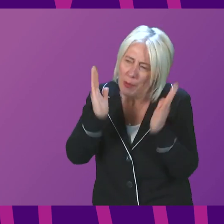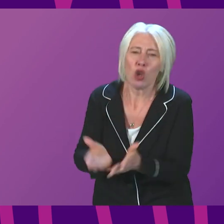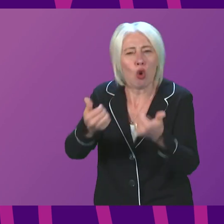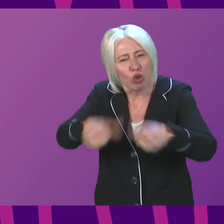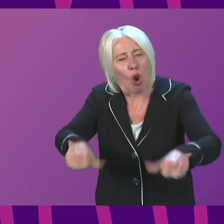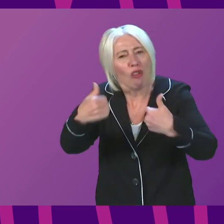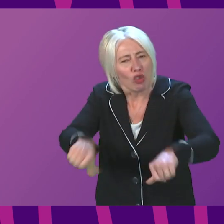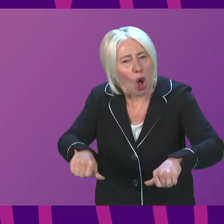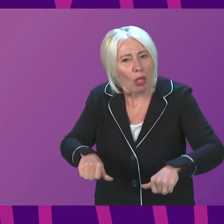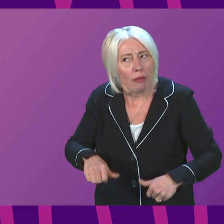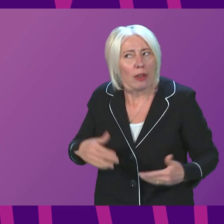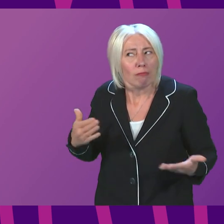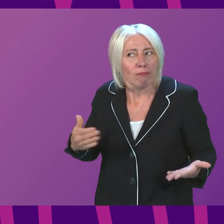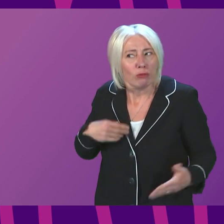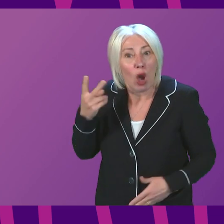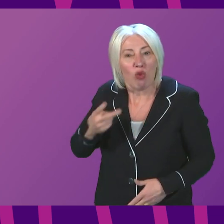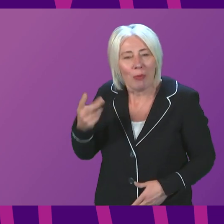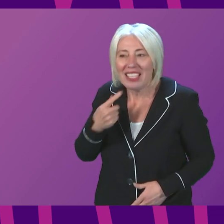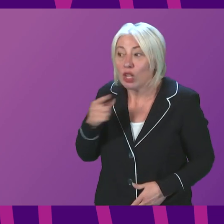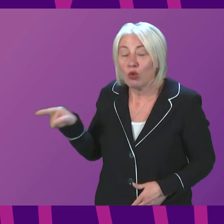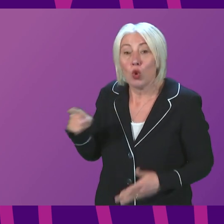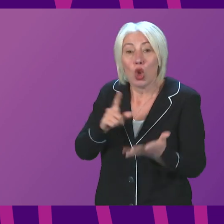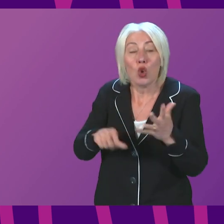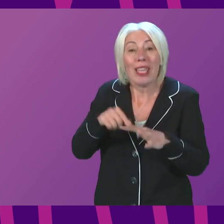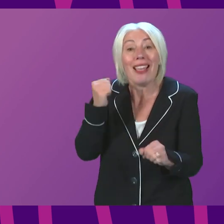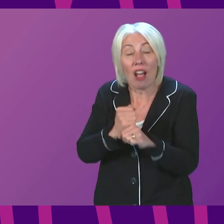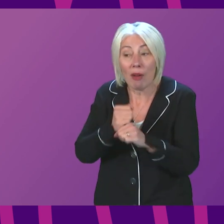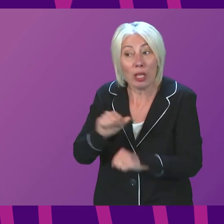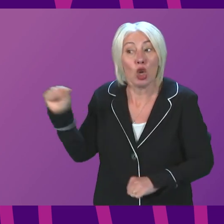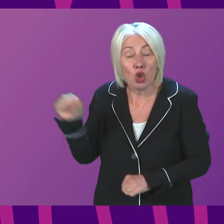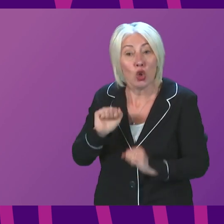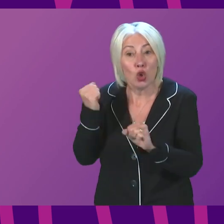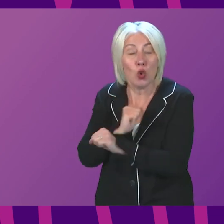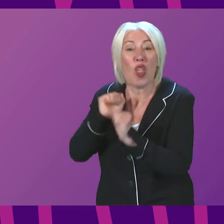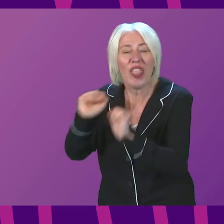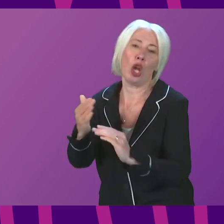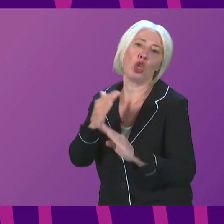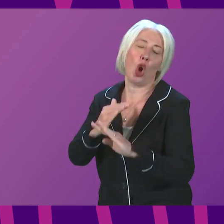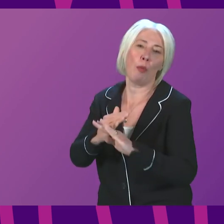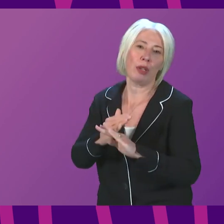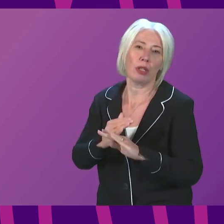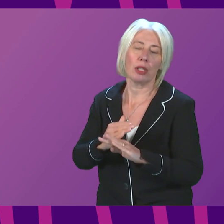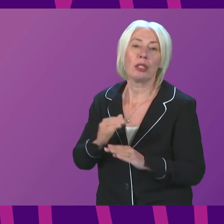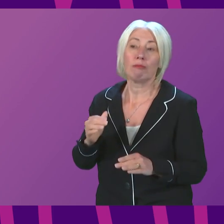I repeat the call for the UK Government to start doing its job: it must get around the